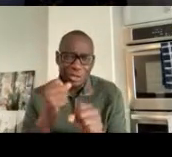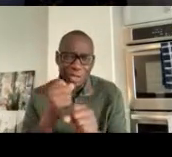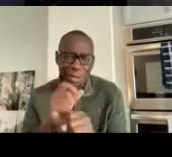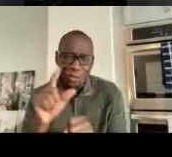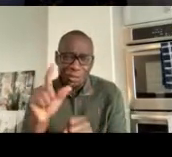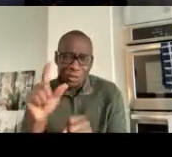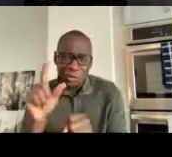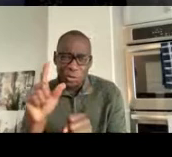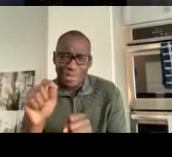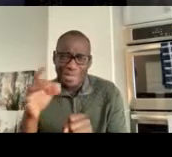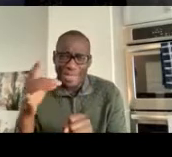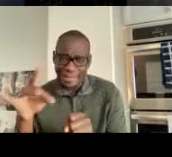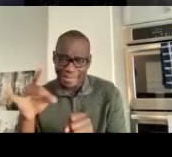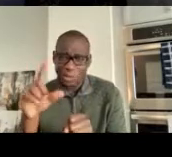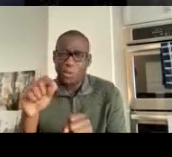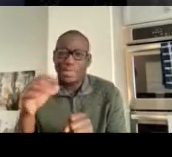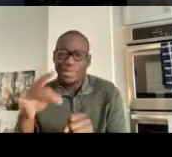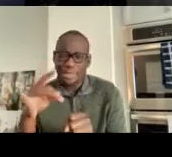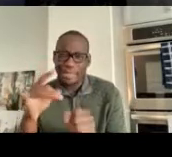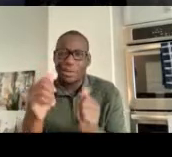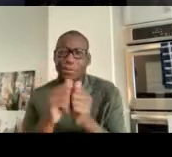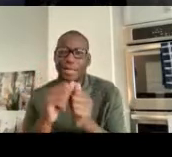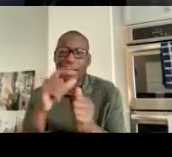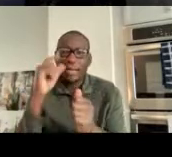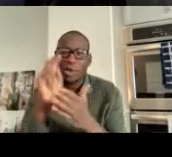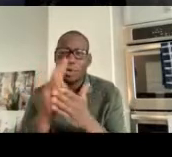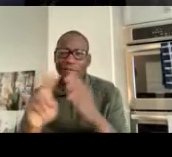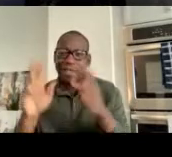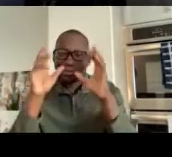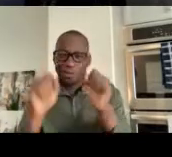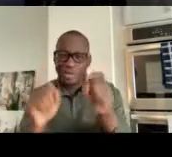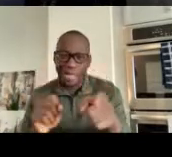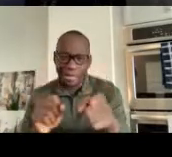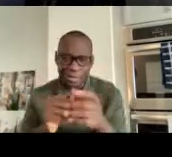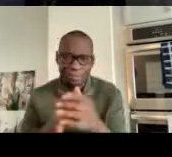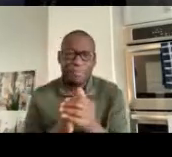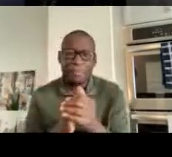This photo here I believe is from 2018. Yes, it was 2018,